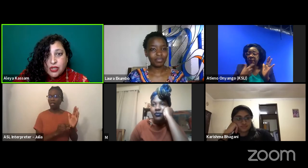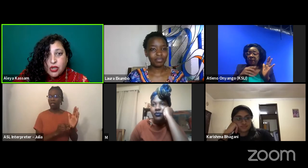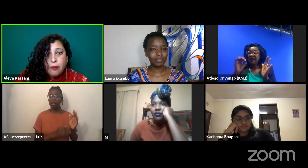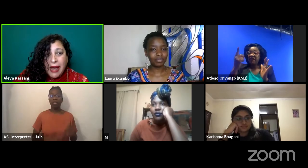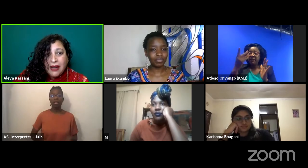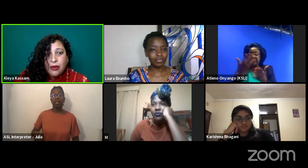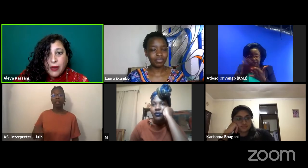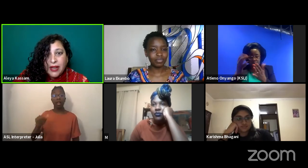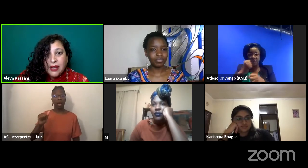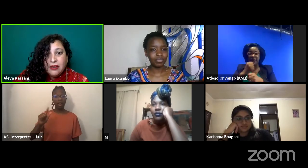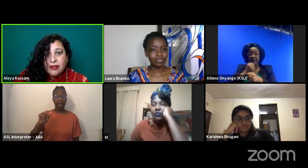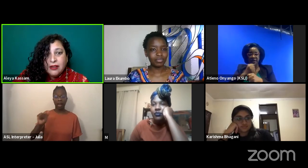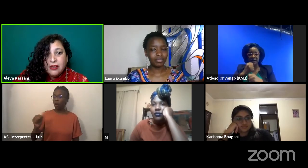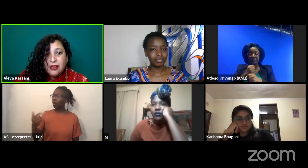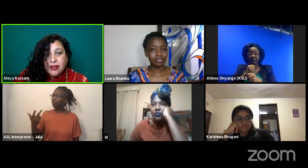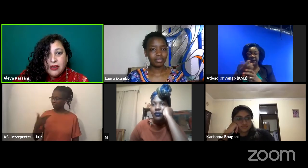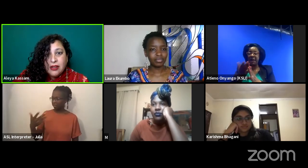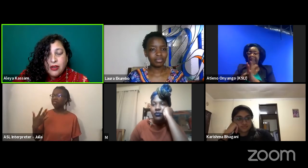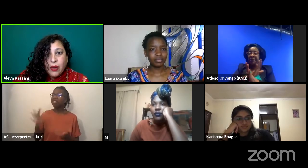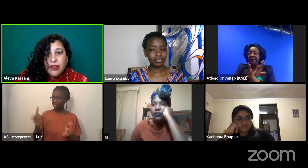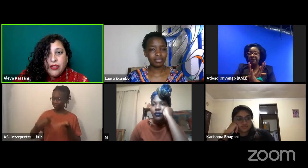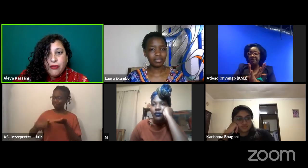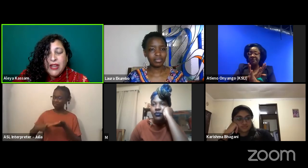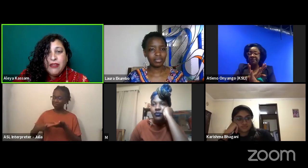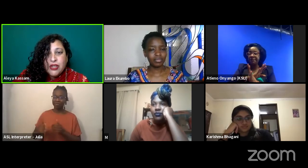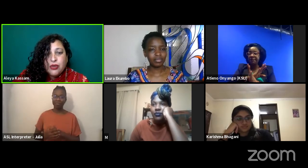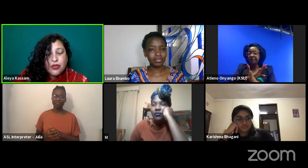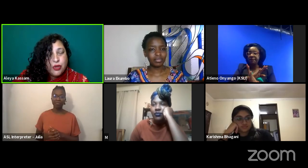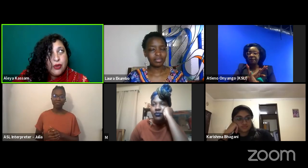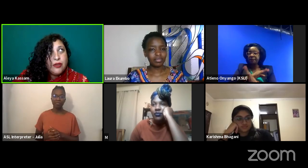So back when one of the, even two...